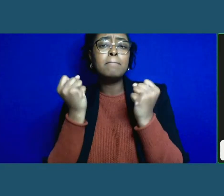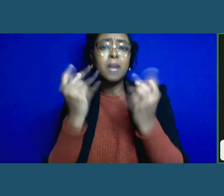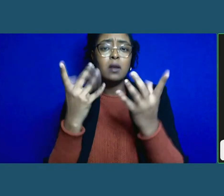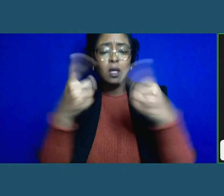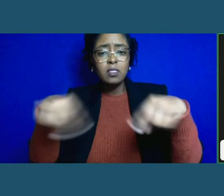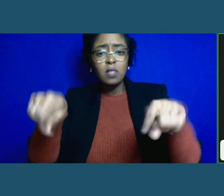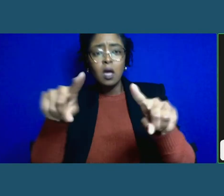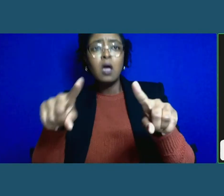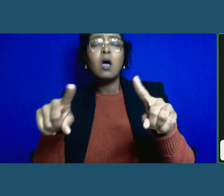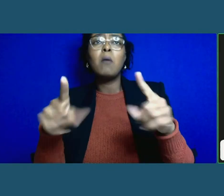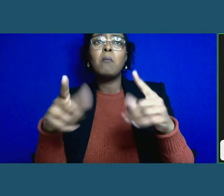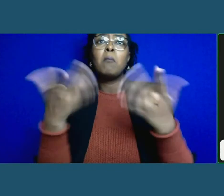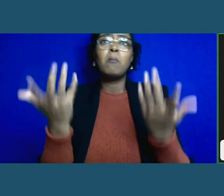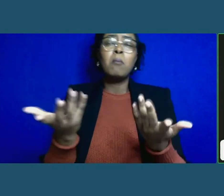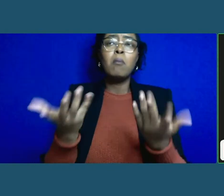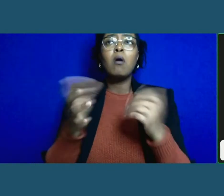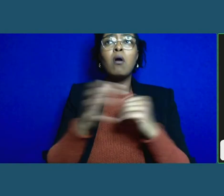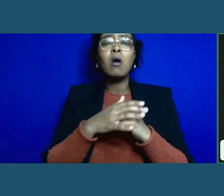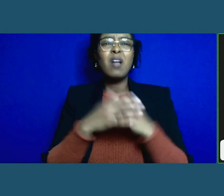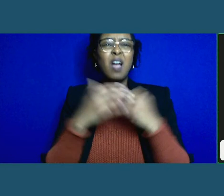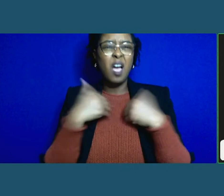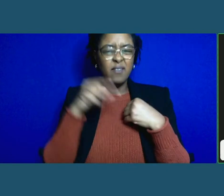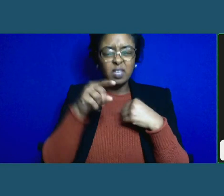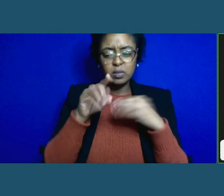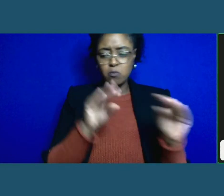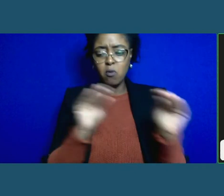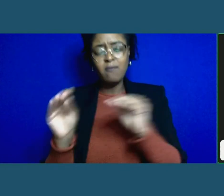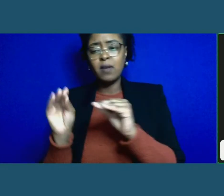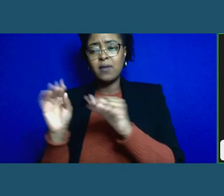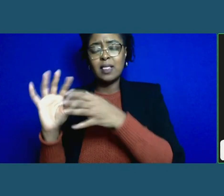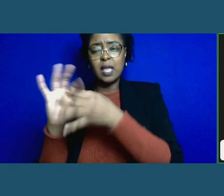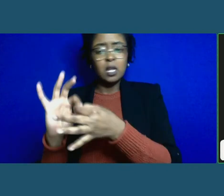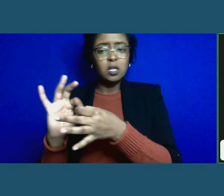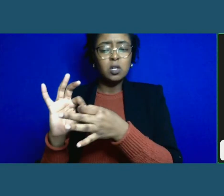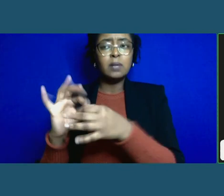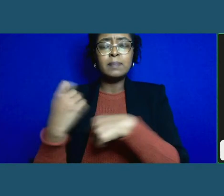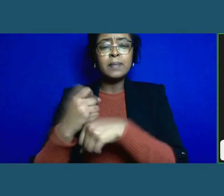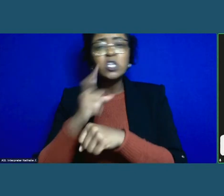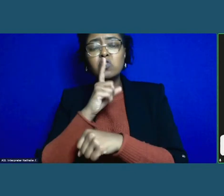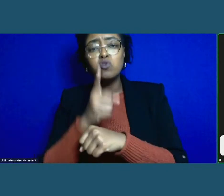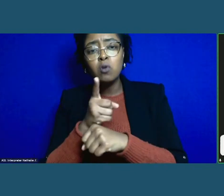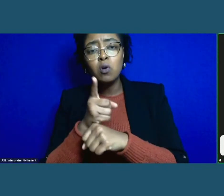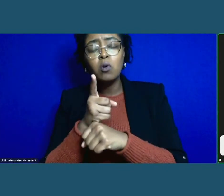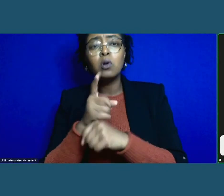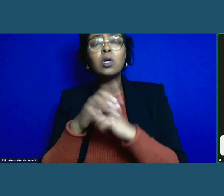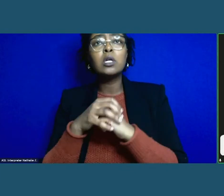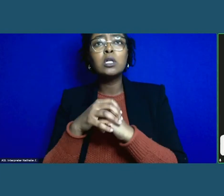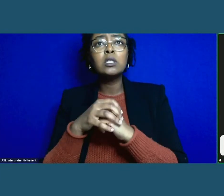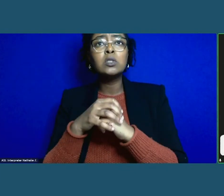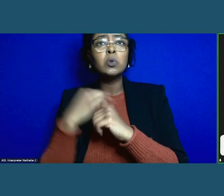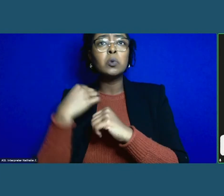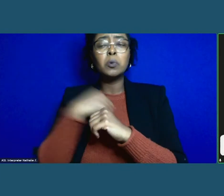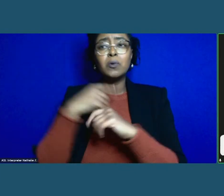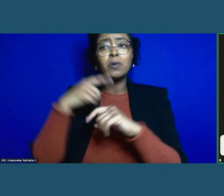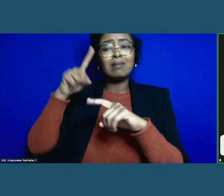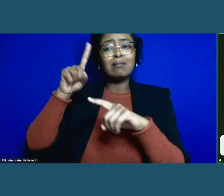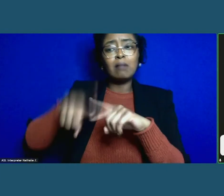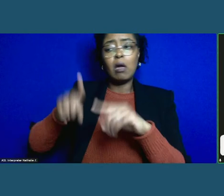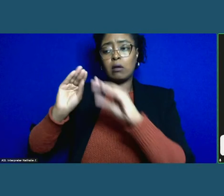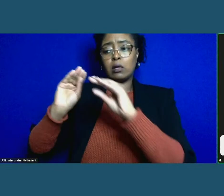support our Children. Um you mentioned you know many of them. You know, there's been this, um